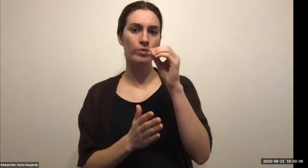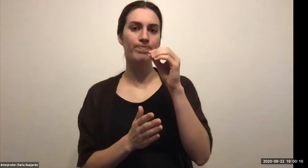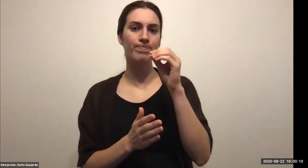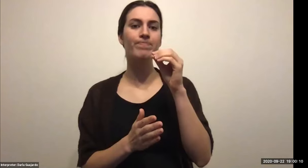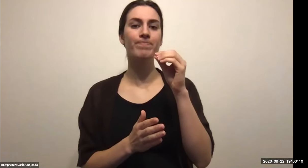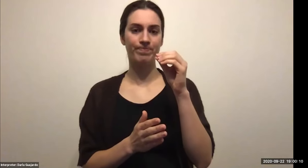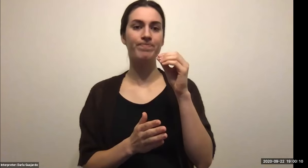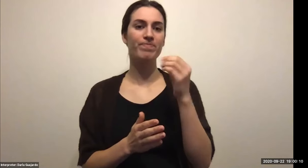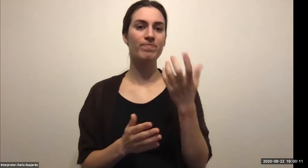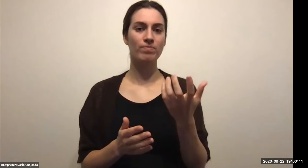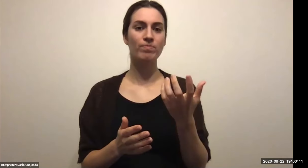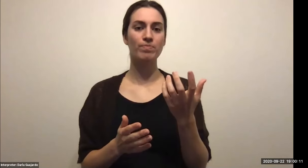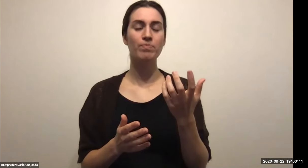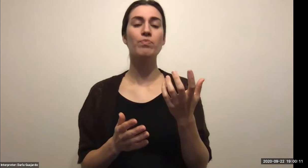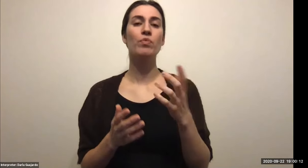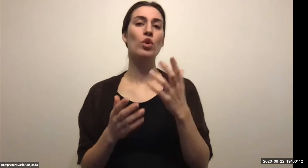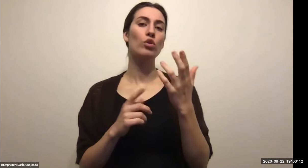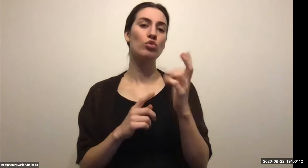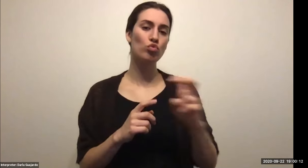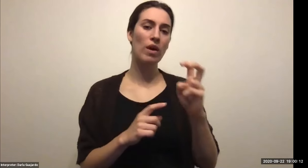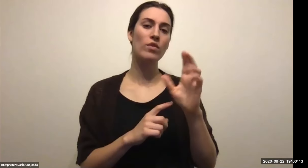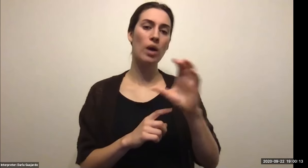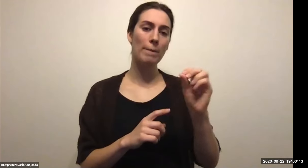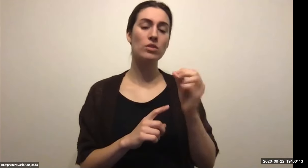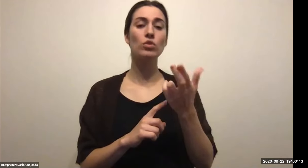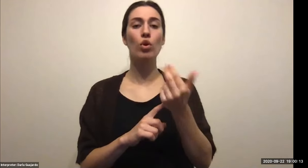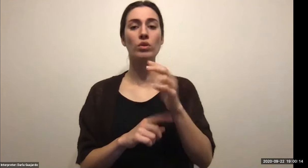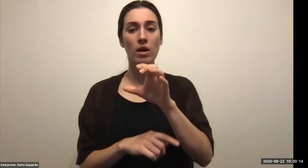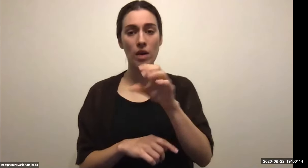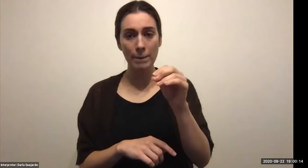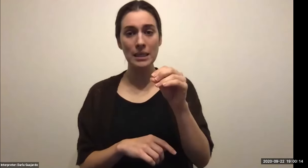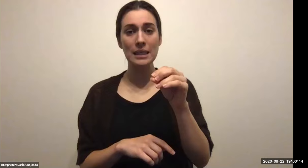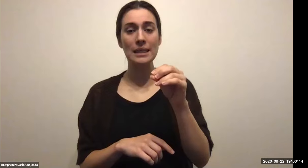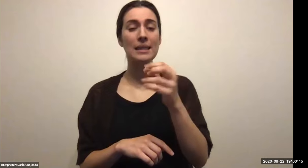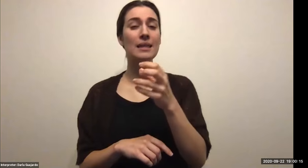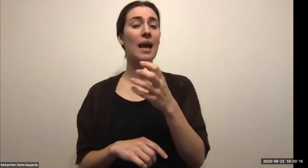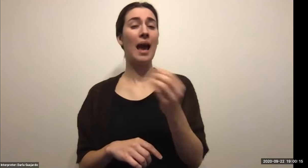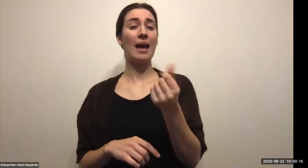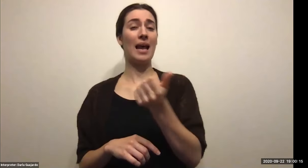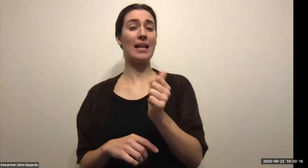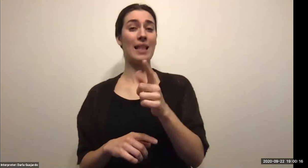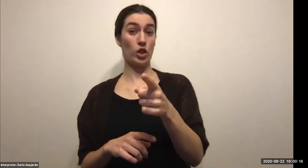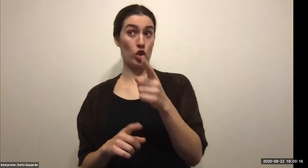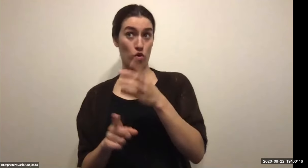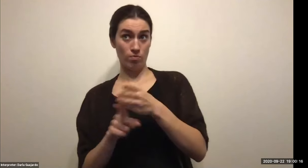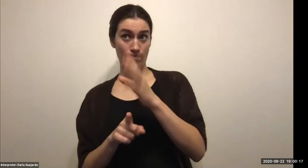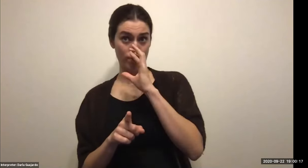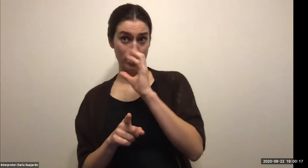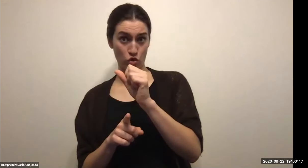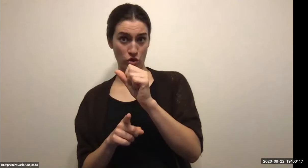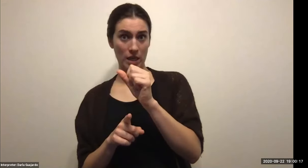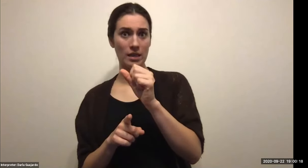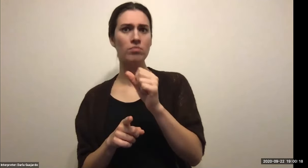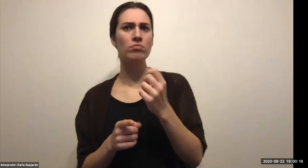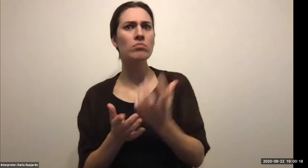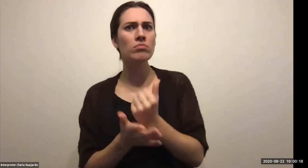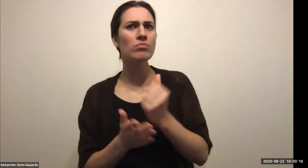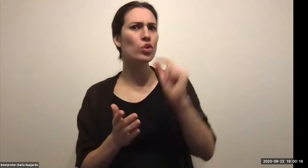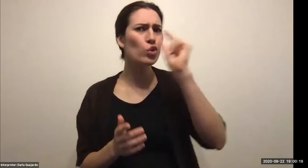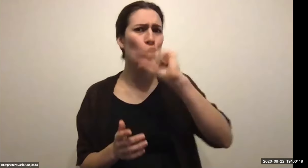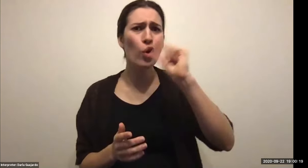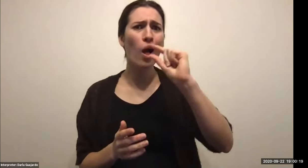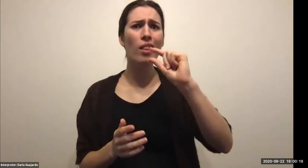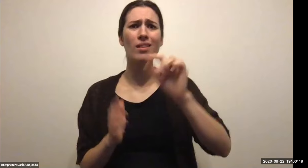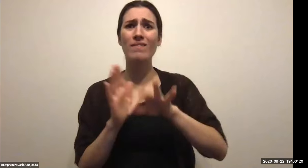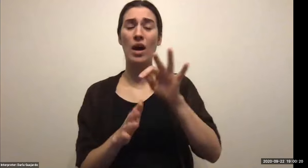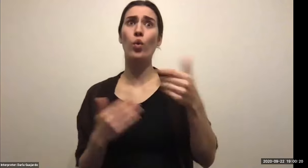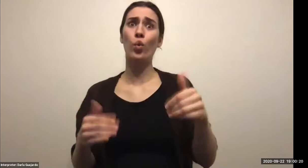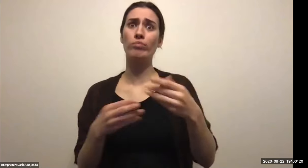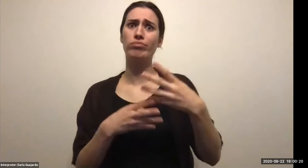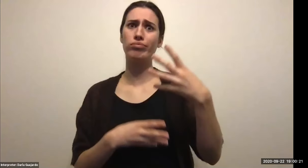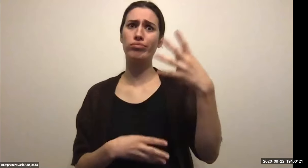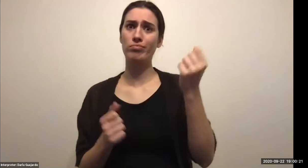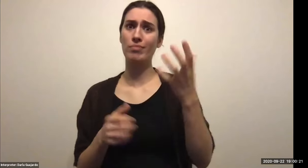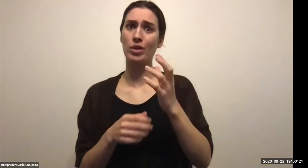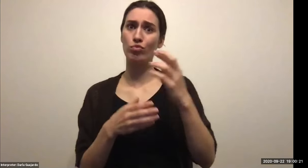Keith Wolling: Let's see here. Just looking on my phone. Brand new. I say, is another one. They have monthly webinars brand new. I say, that's another one. It's in Washington, DC, sign up for that for that those newsletters.